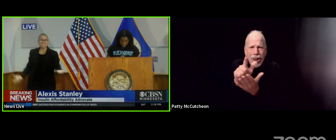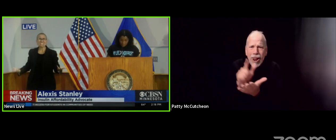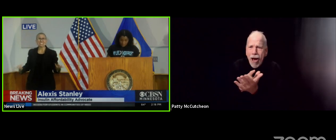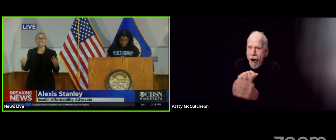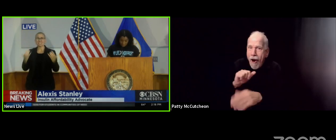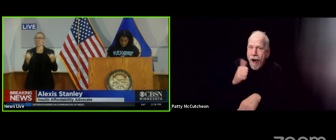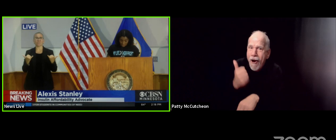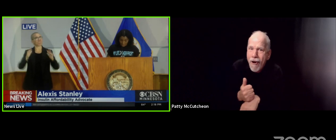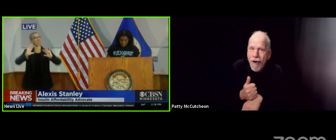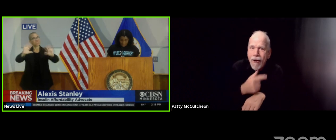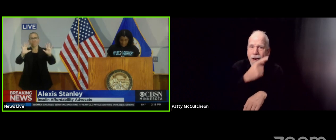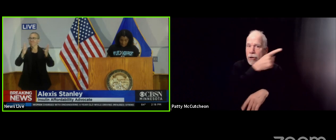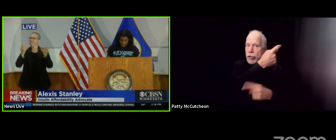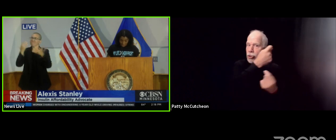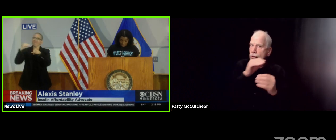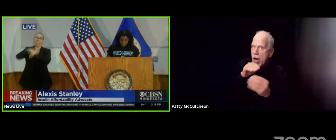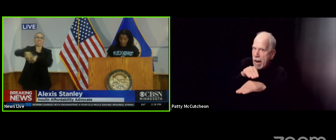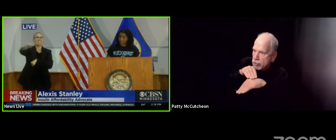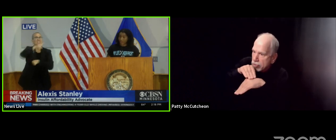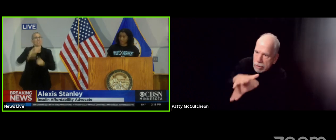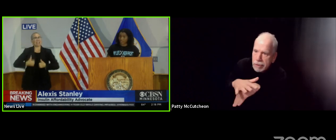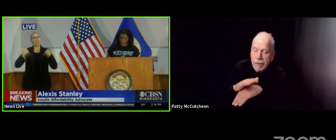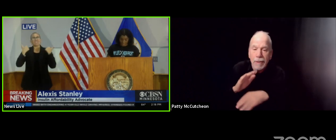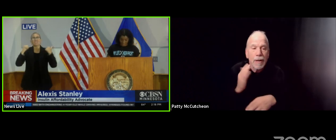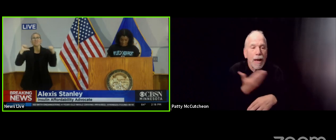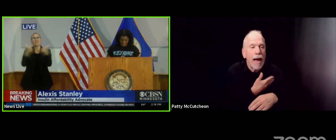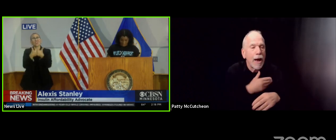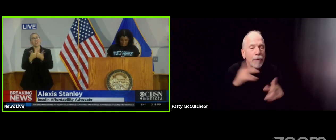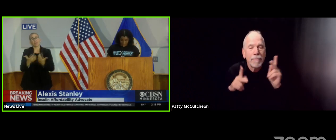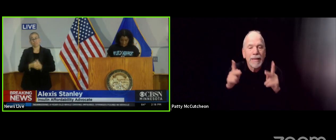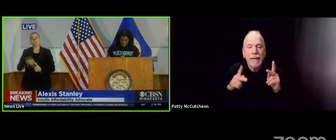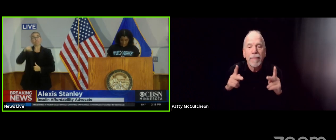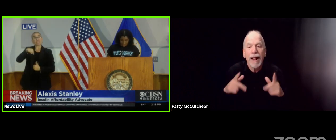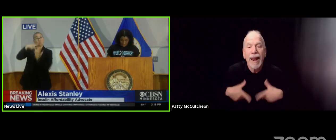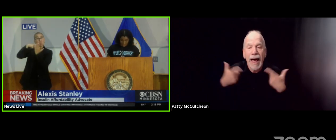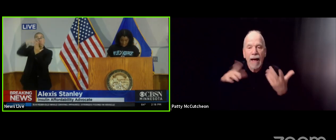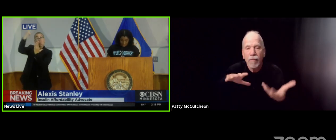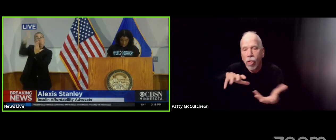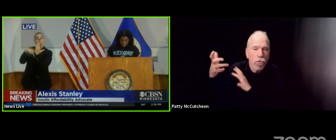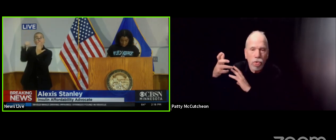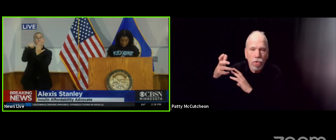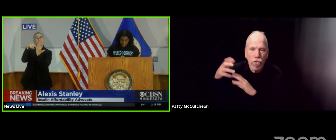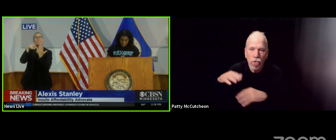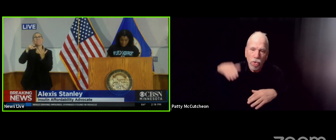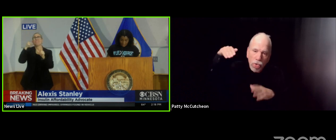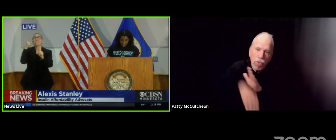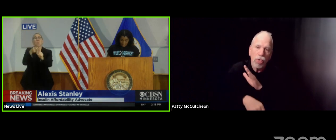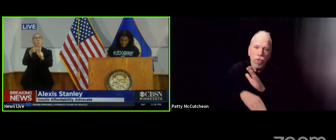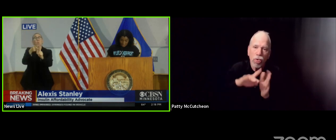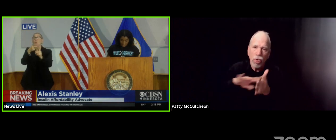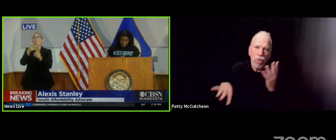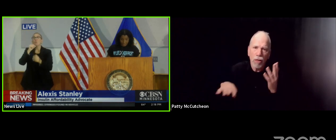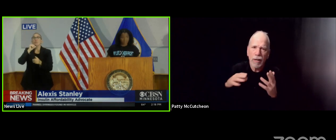THIS PROGRAM GIVES PEOPLE A CHANCE TO AVOID RATIONING THEIR INSULIN. THE FACT THAT THESE COMPANIES SAID THAT THEY'VE